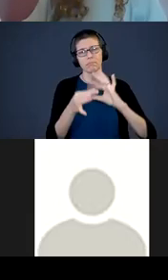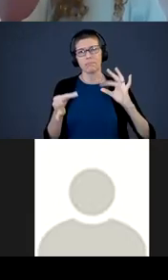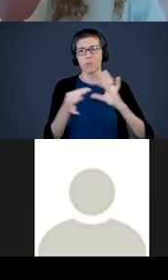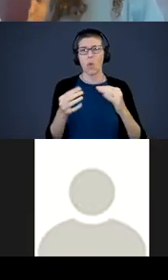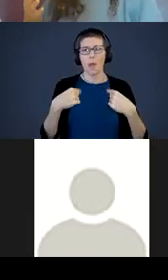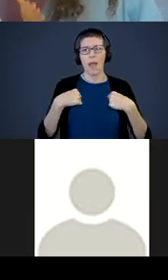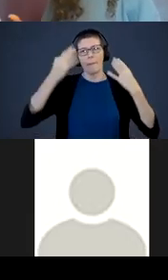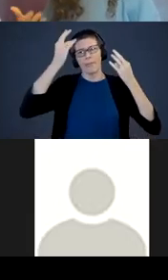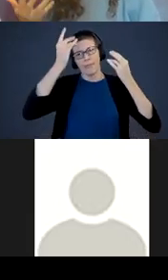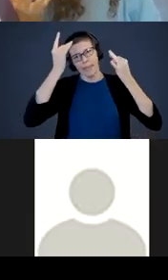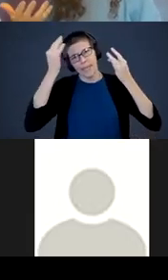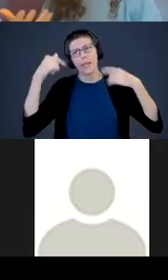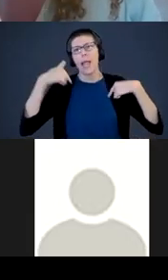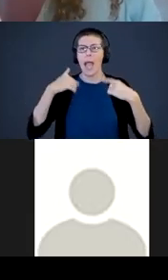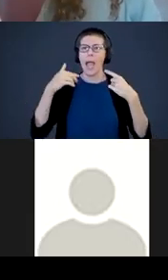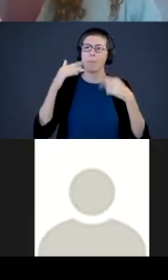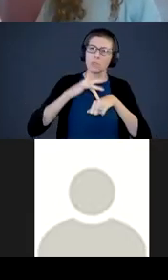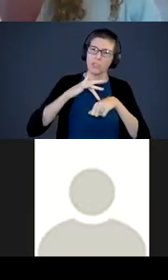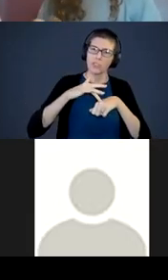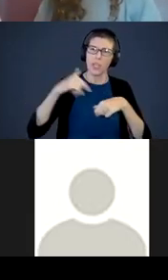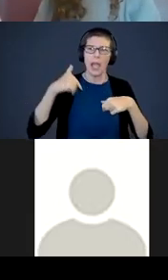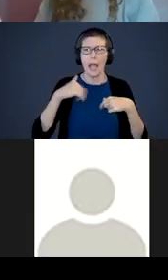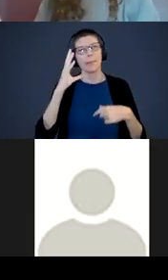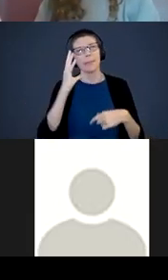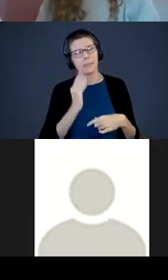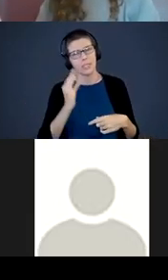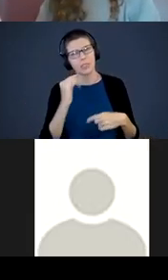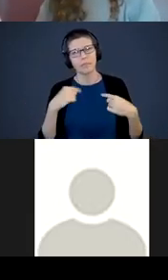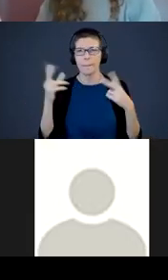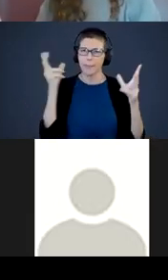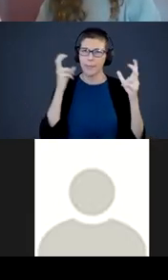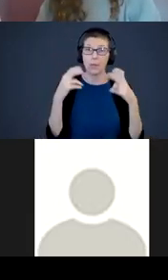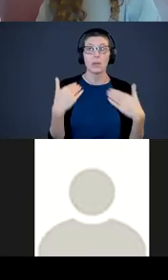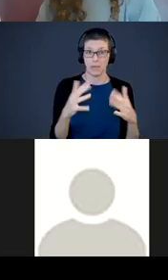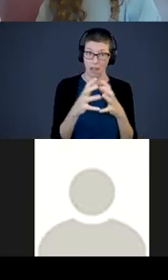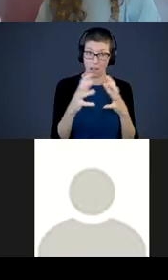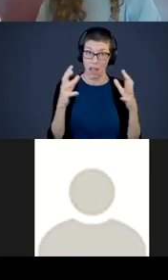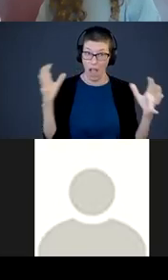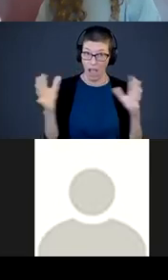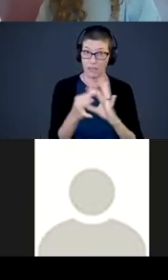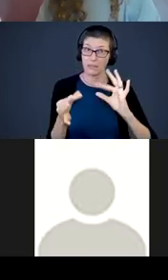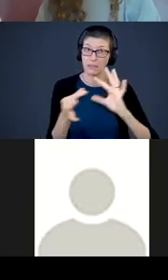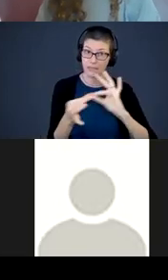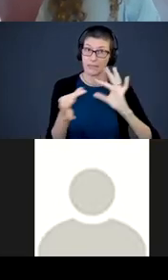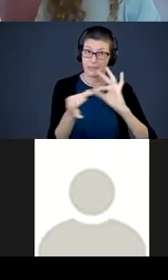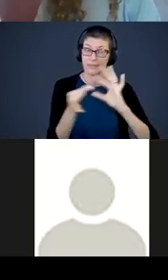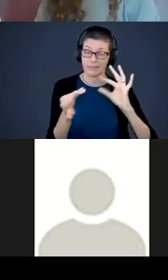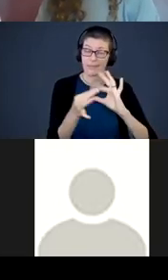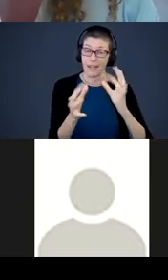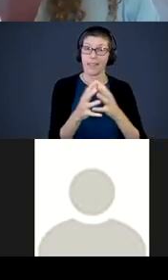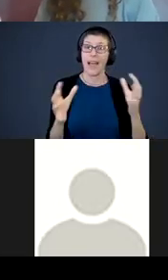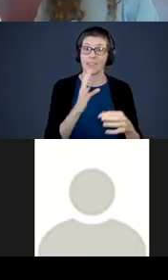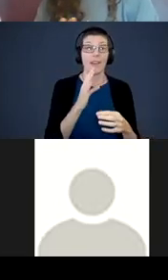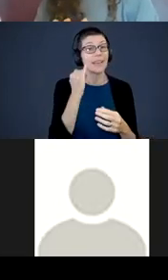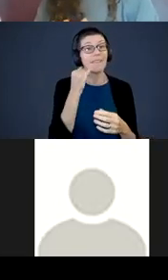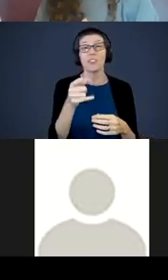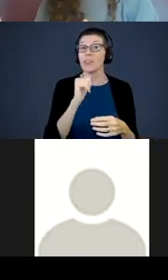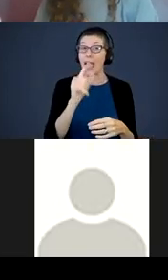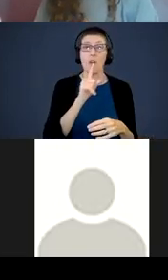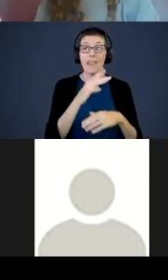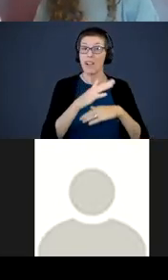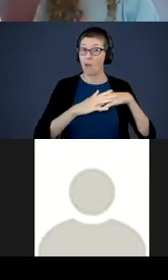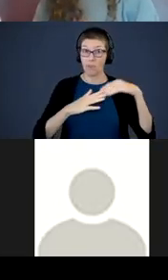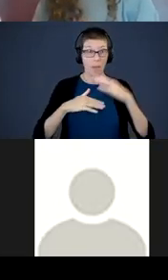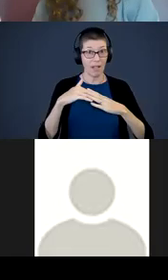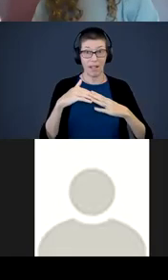touching, hearing, and experiencing. It’s a lot of talking. If you are not comfortable talking -